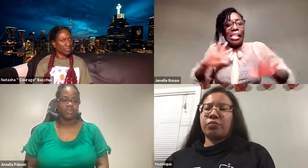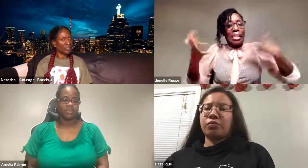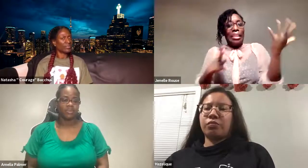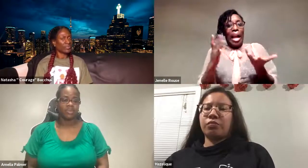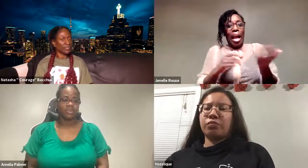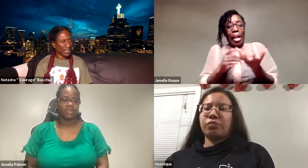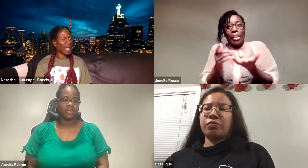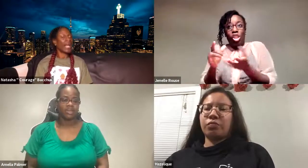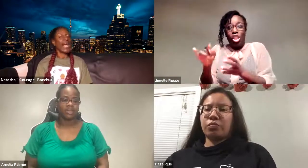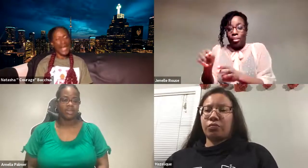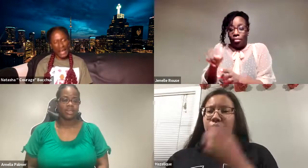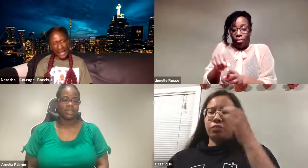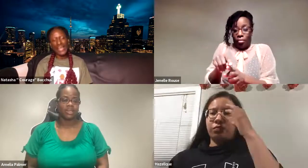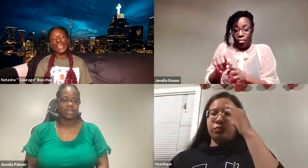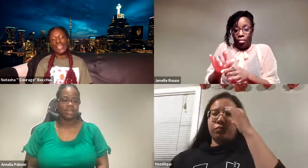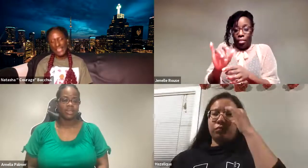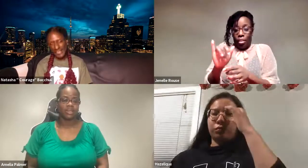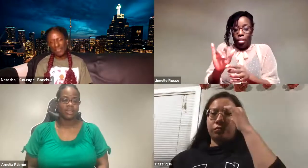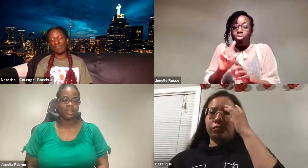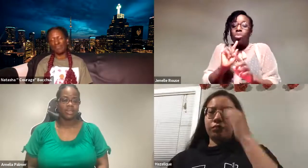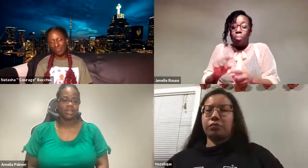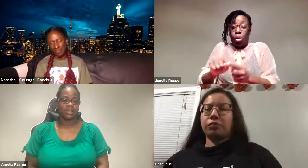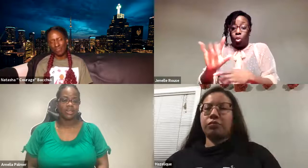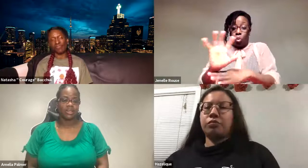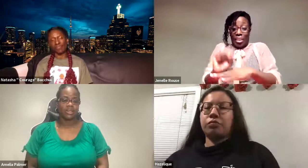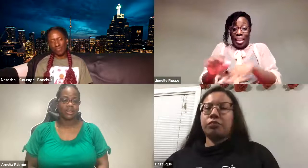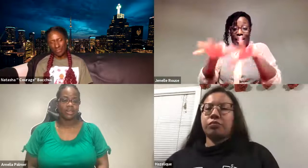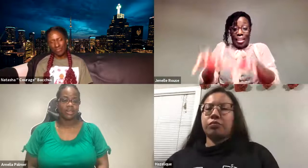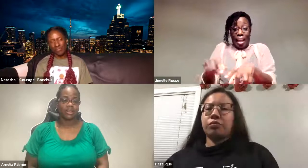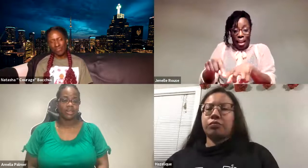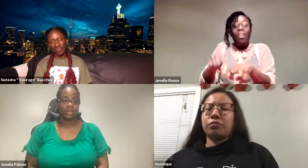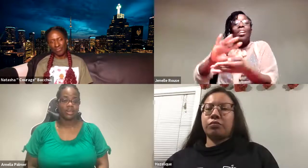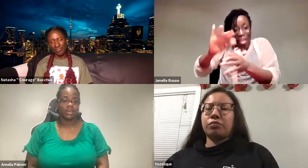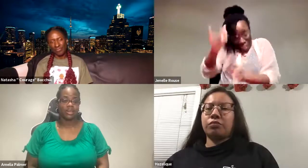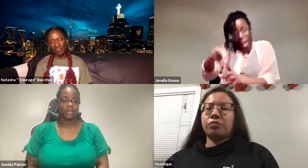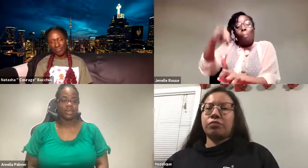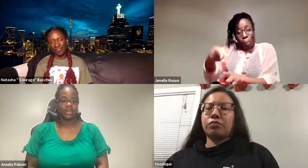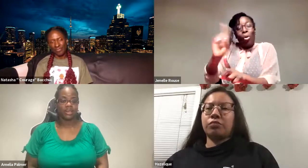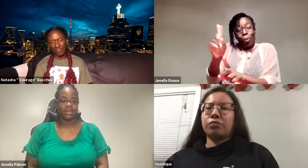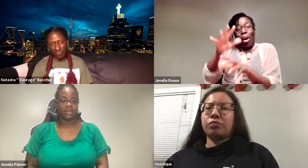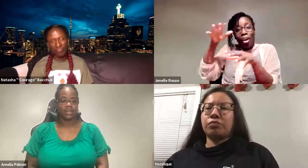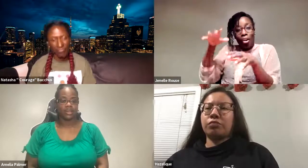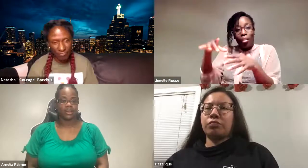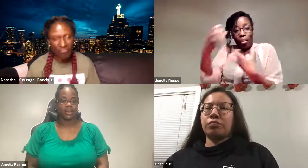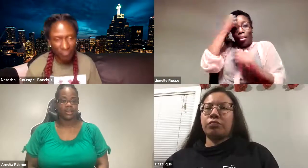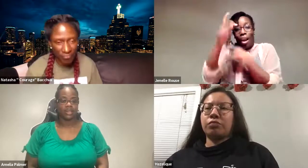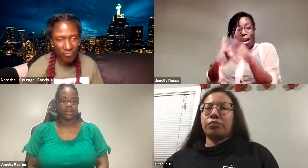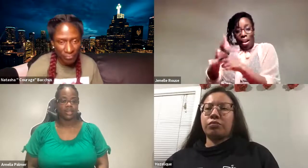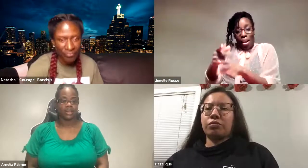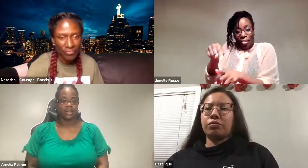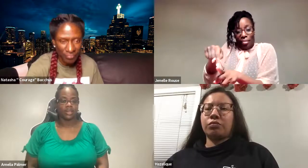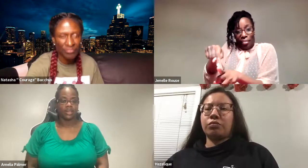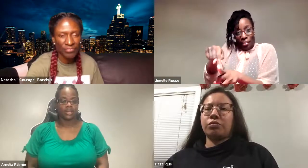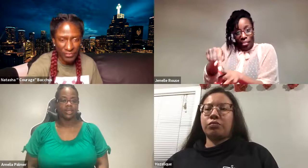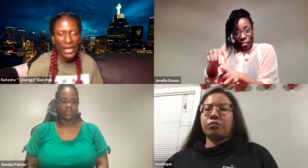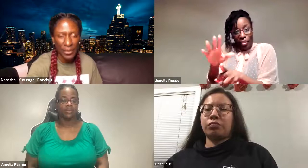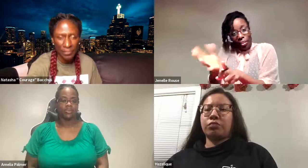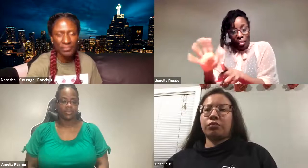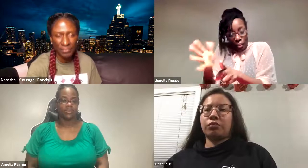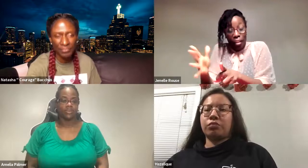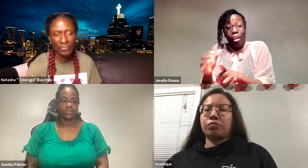and is that colonization? i don't know if i would say that. language is not static. language evolves